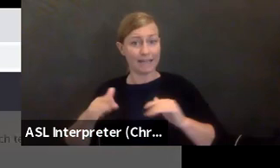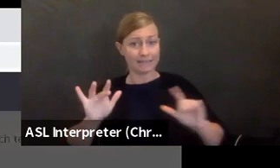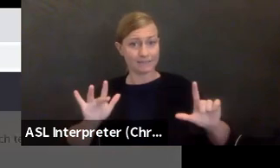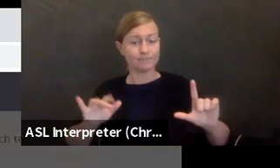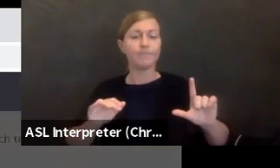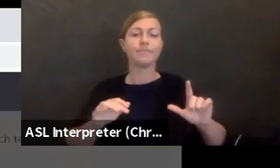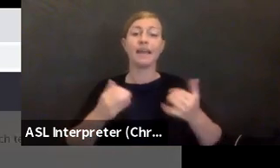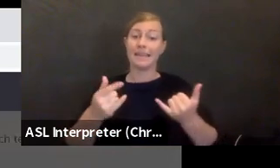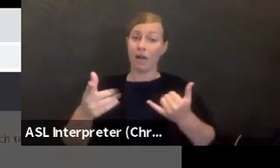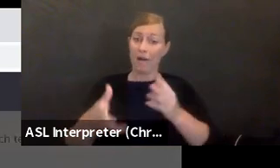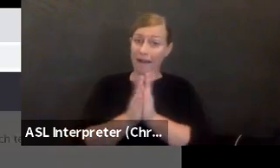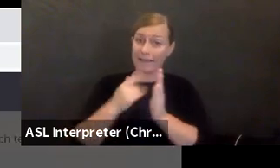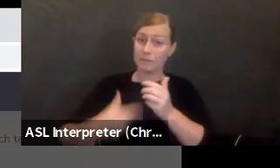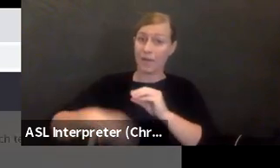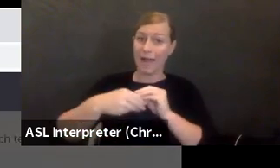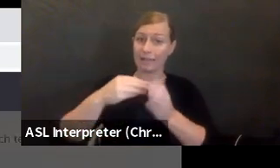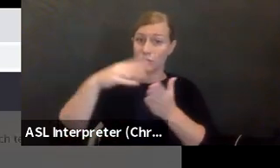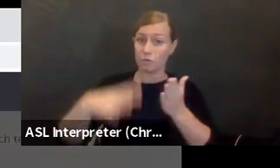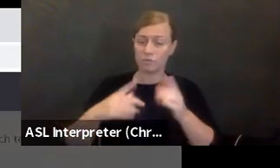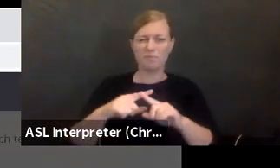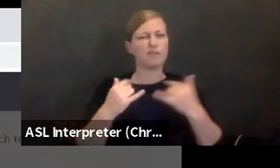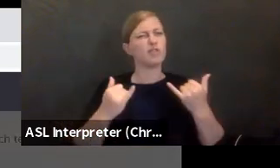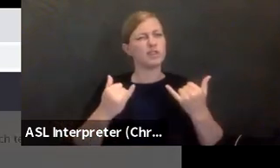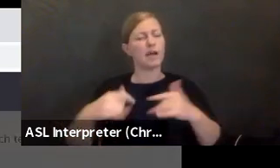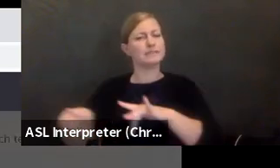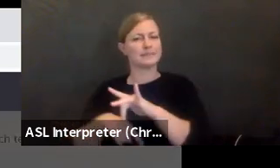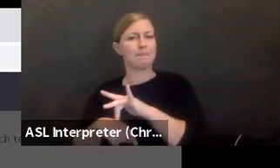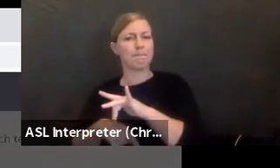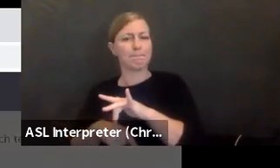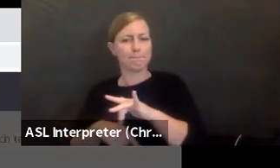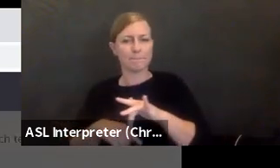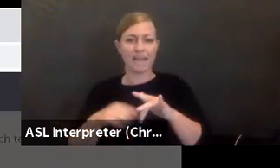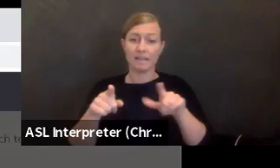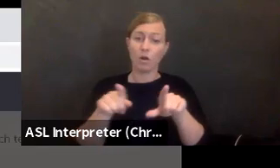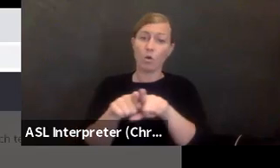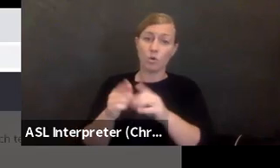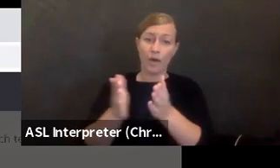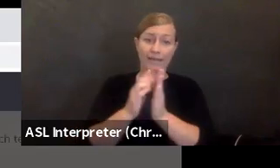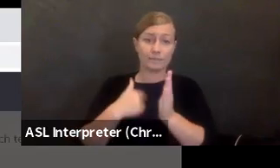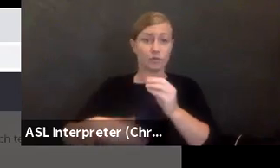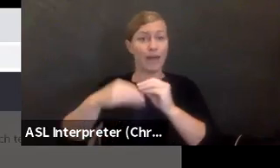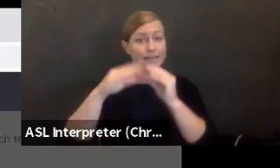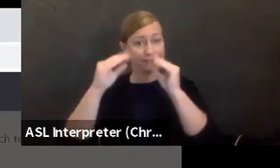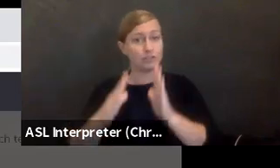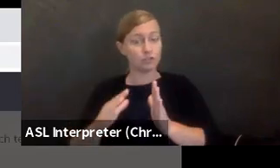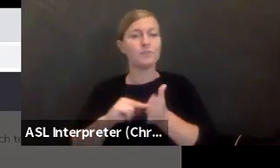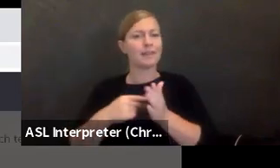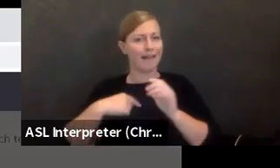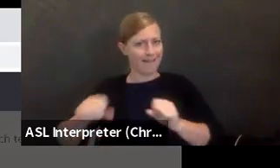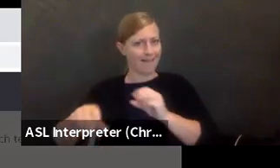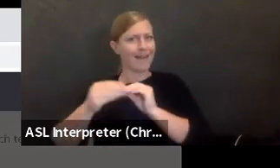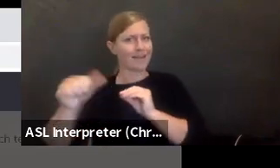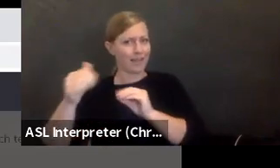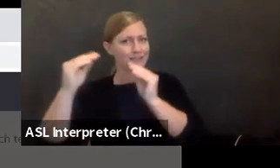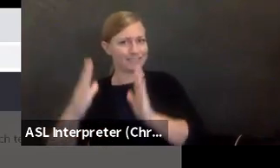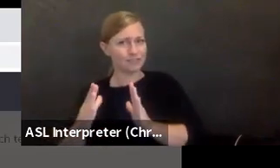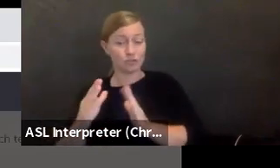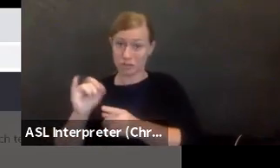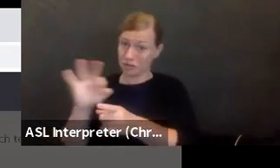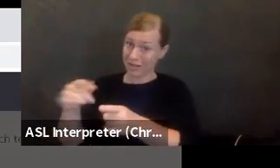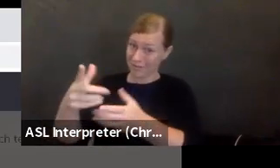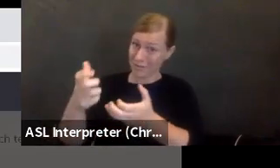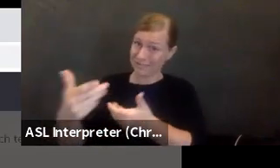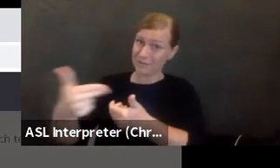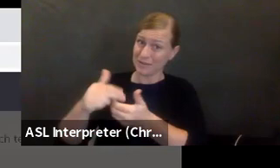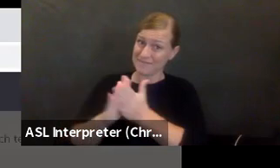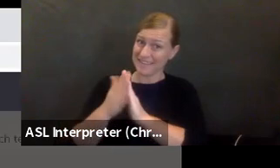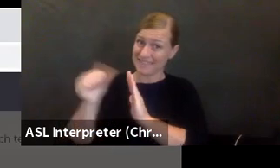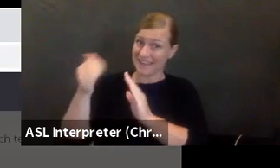Title, next.